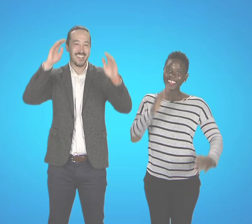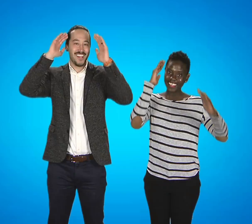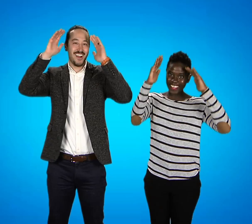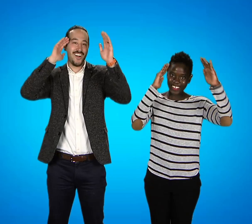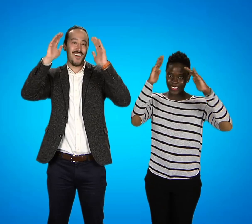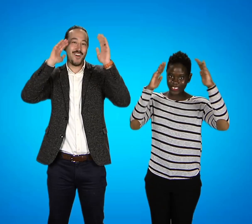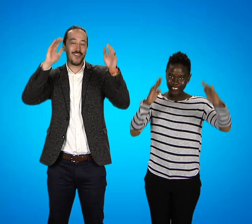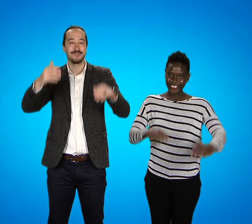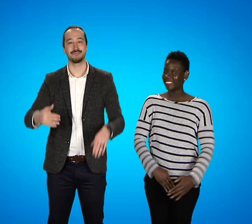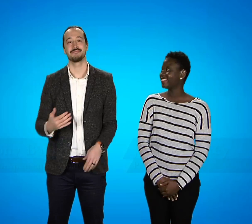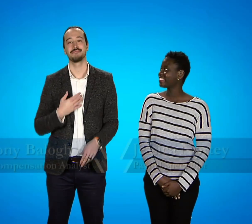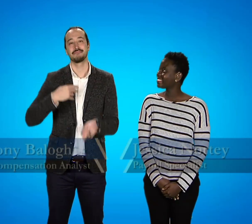Hi everyone.